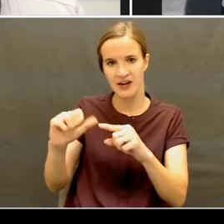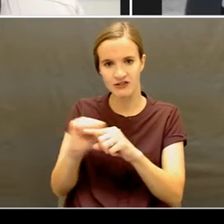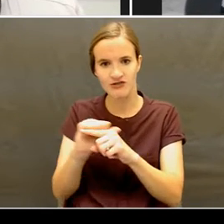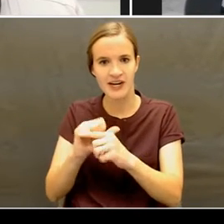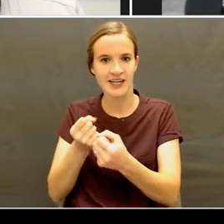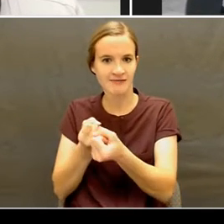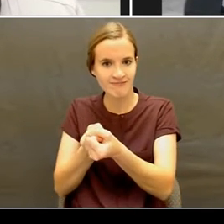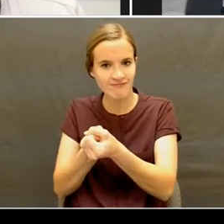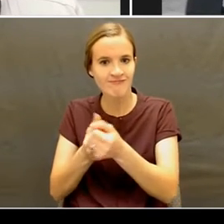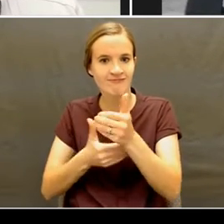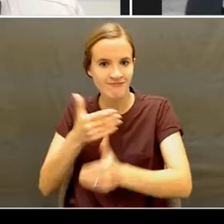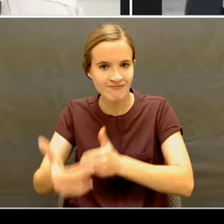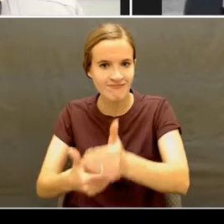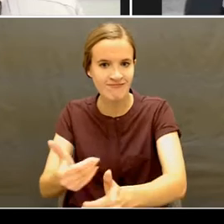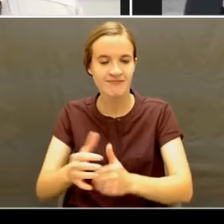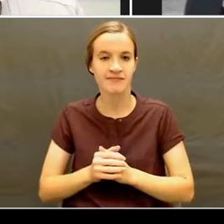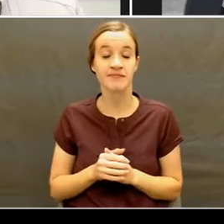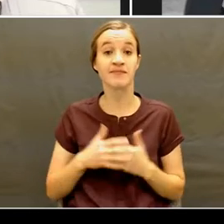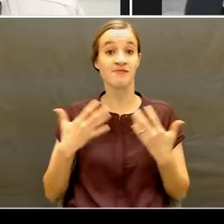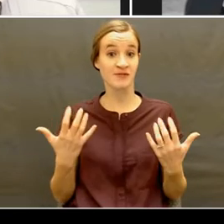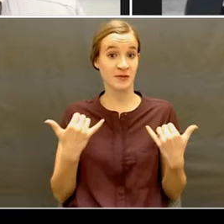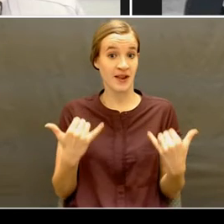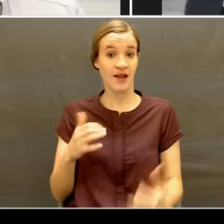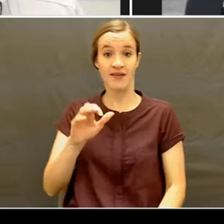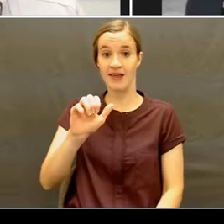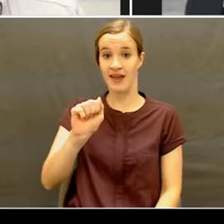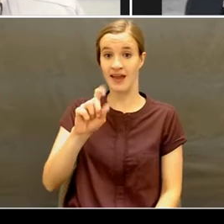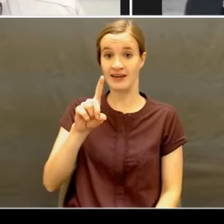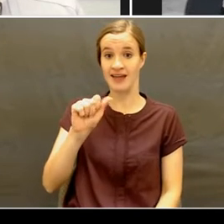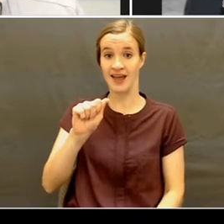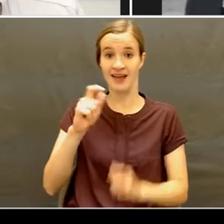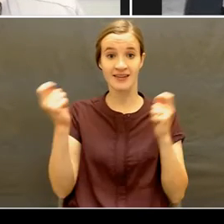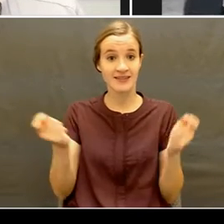We had a big 25th Anniversary, a while back, and of course now we're looking at the 30th